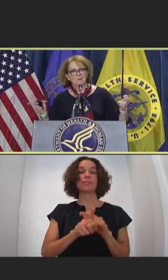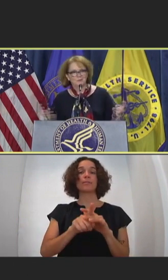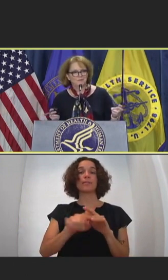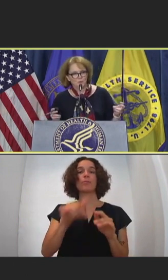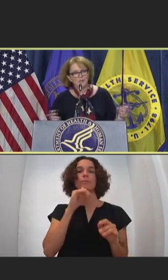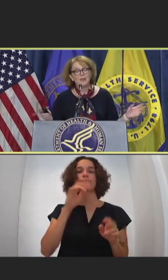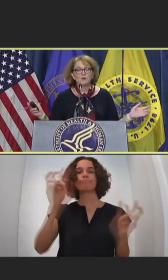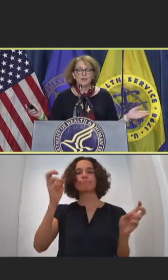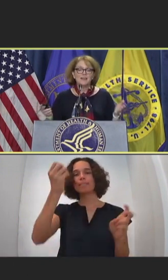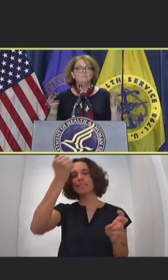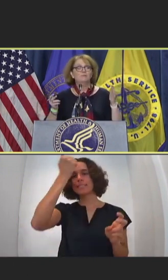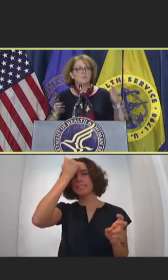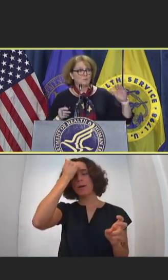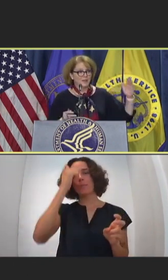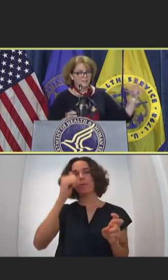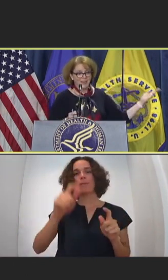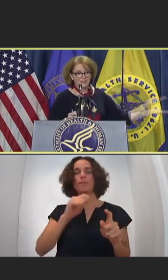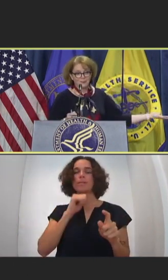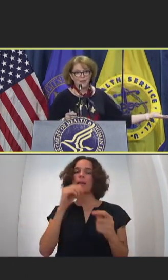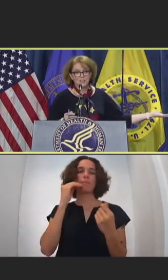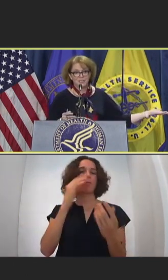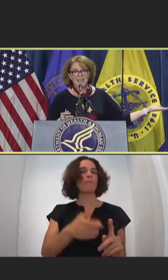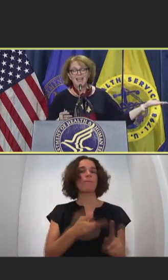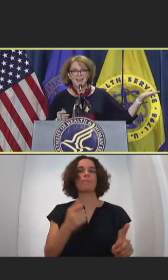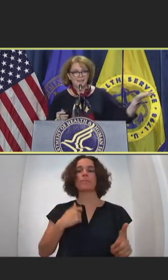if you will. They were not informed by the fact that the patient had lab